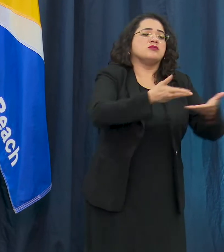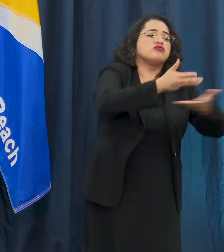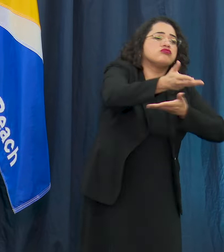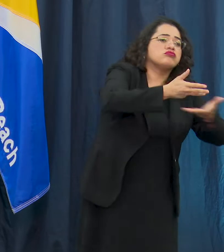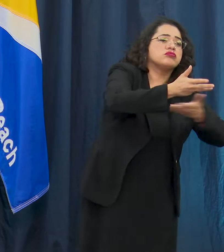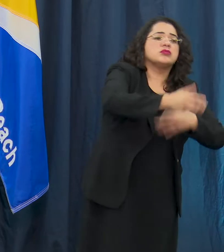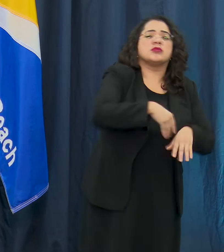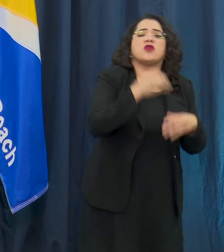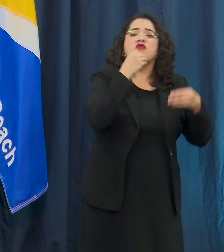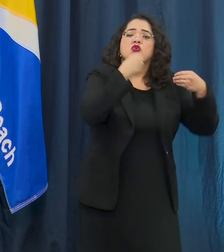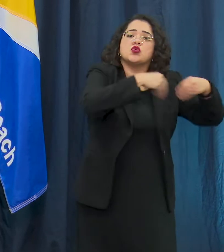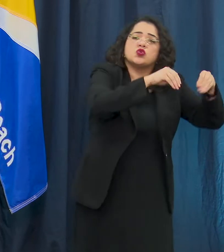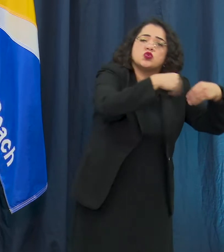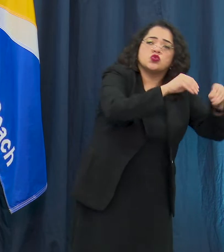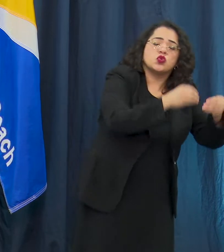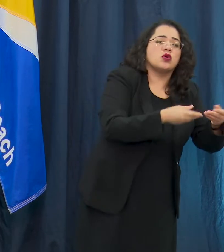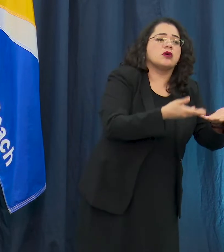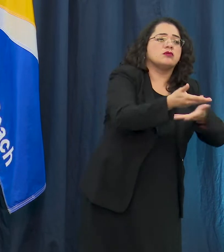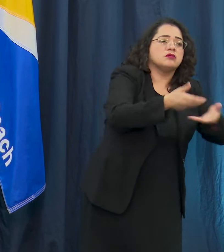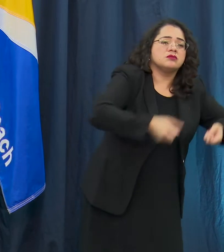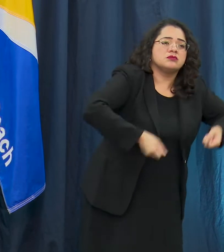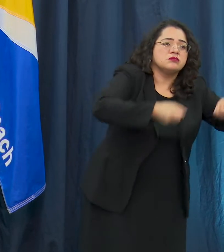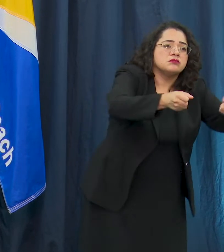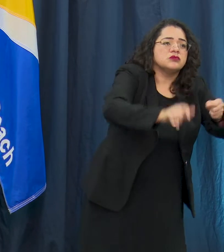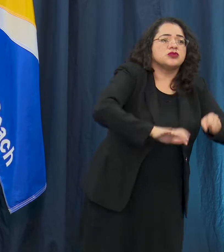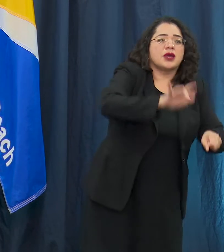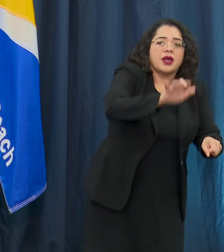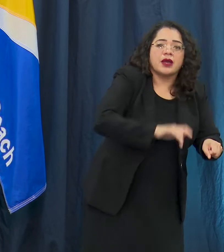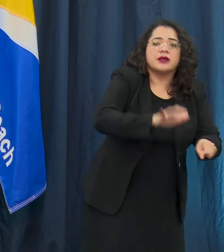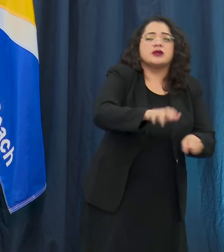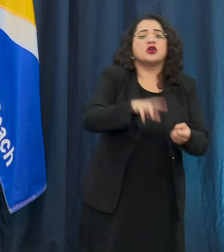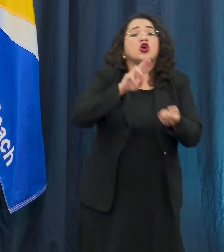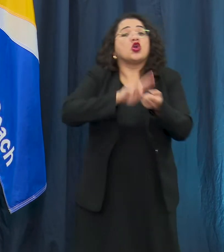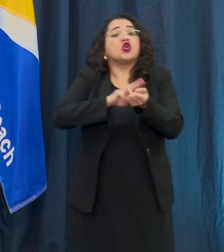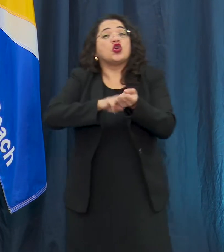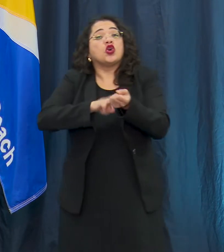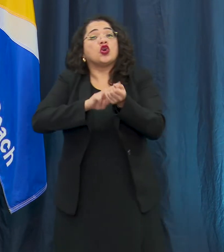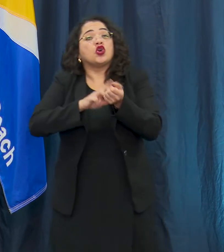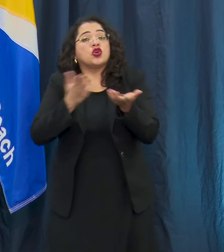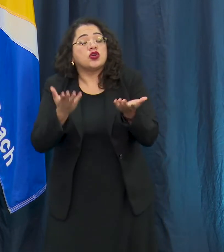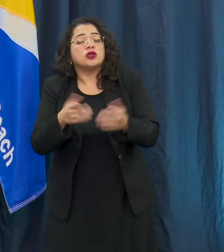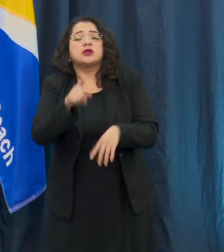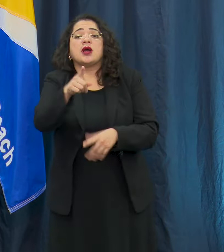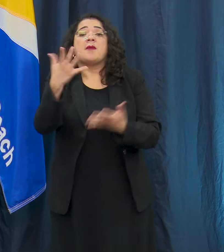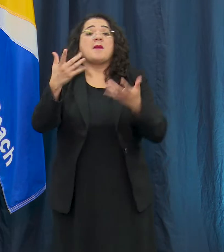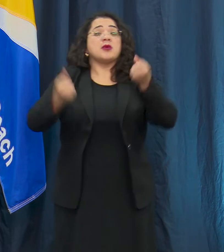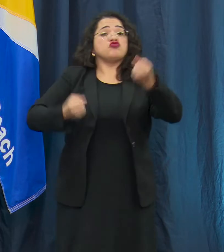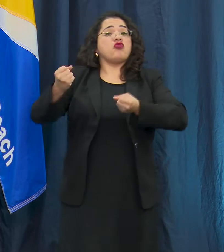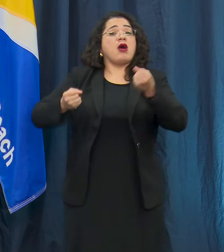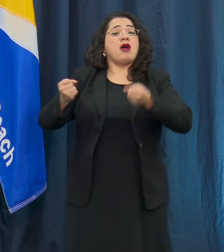healthcare worker, you were driving one of our buses, you are a government worker